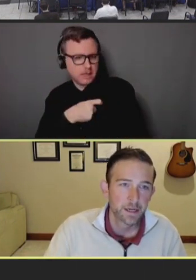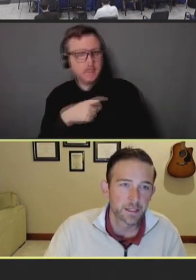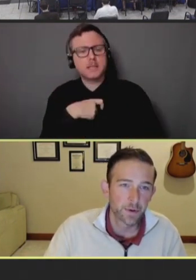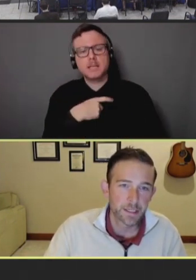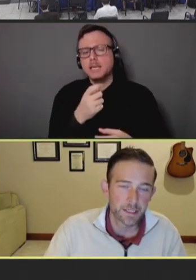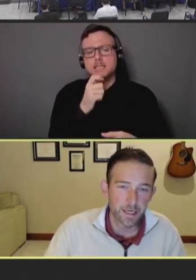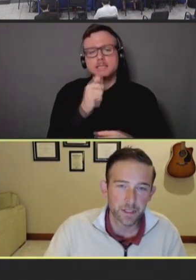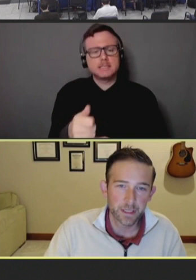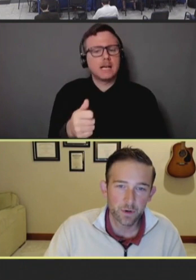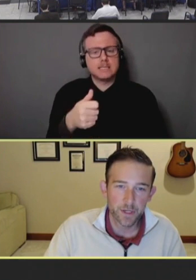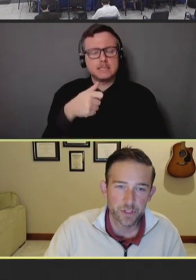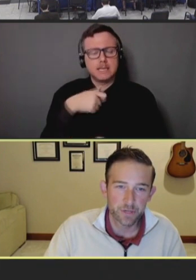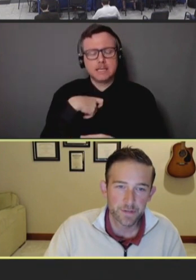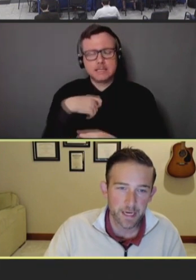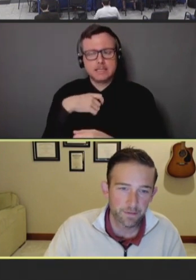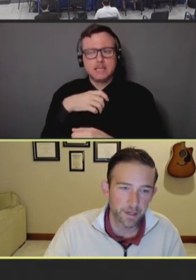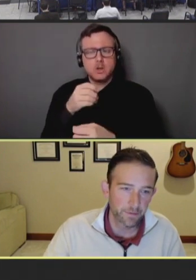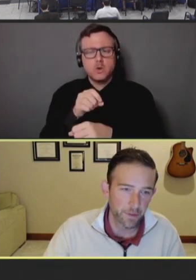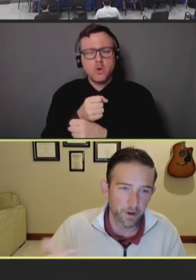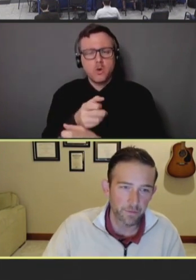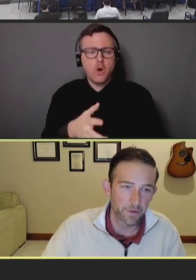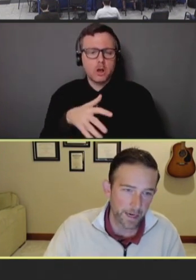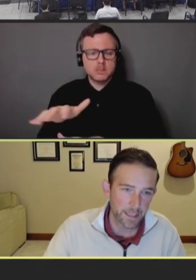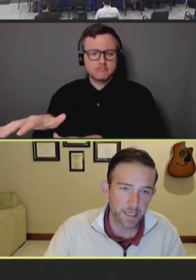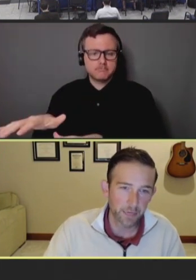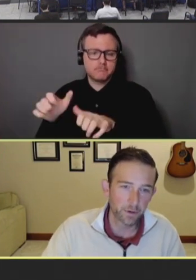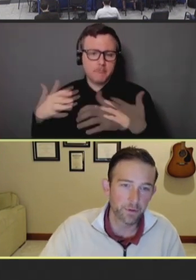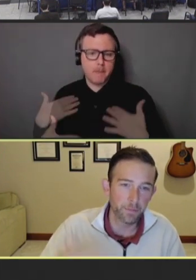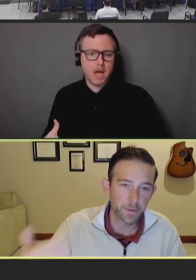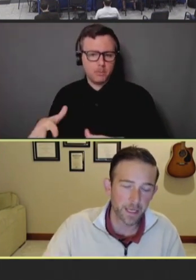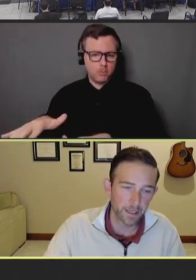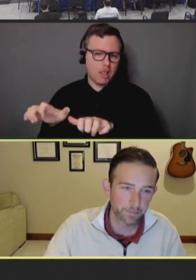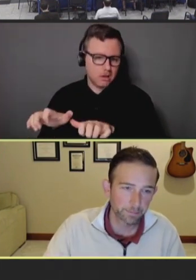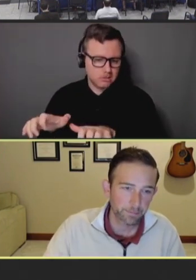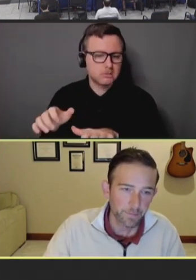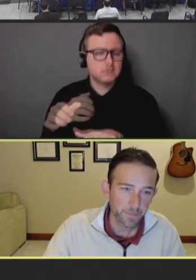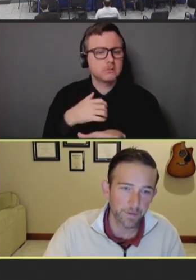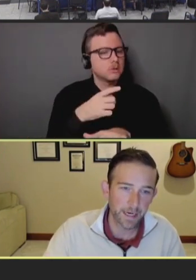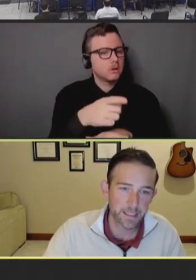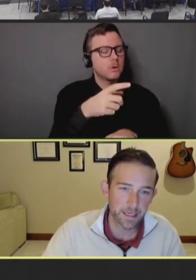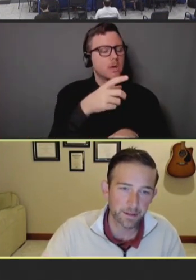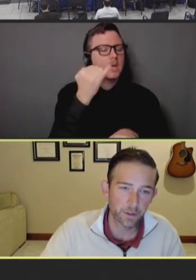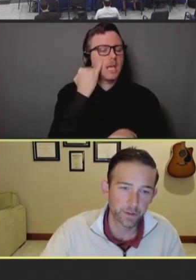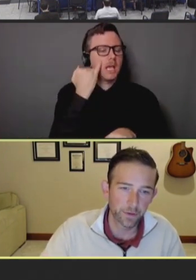So, it is essentially a question of safety of the vaccine or of the mutated vaccine that